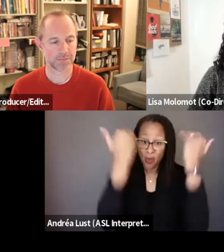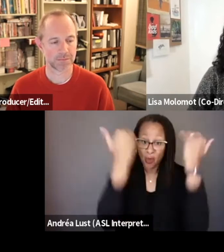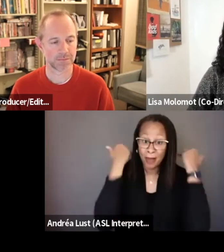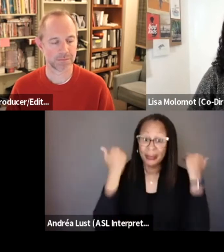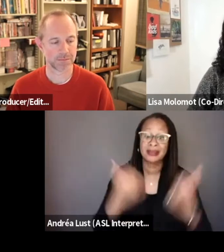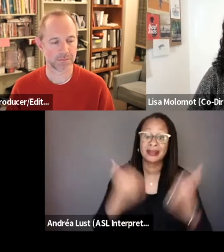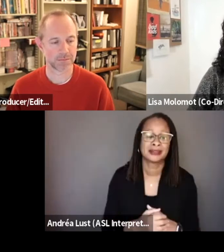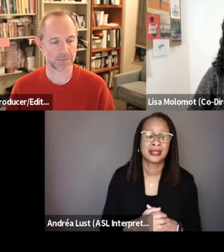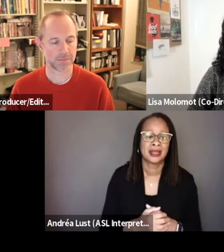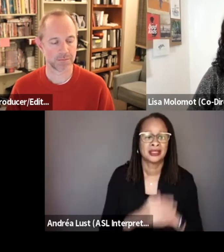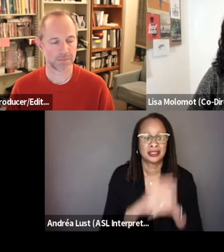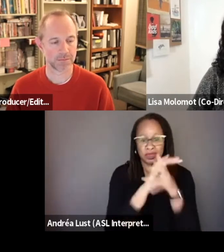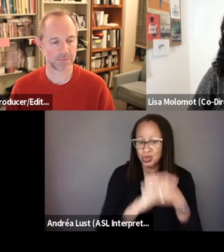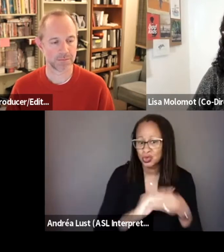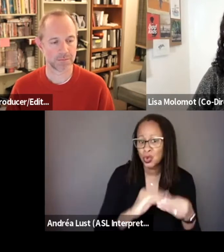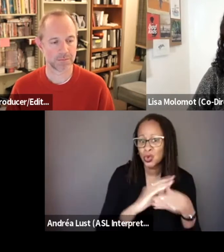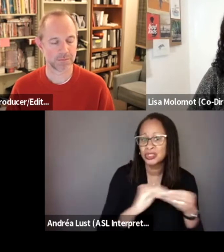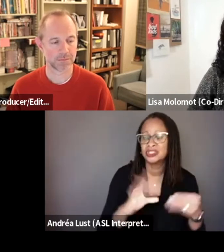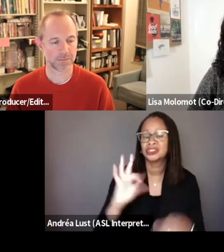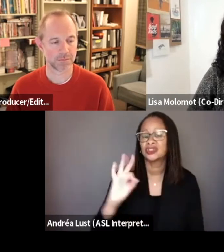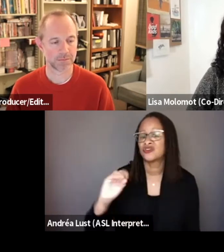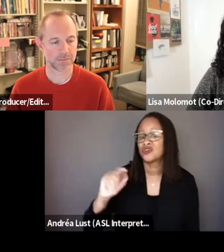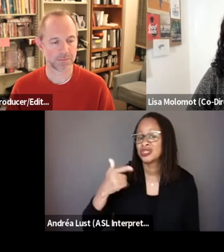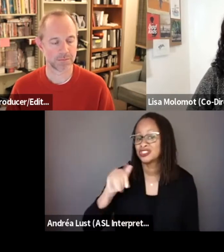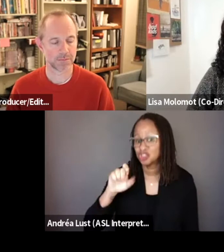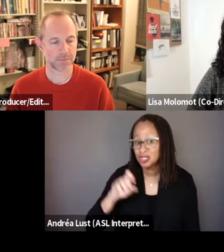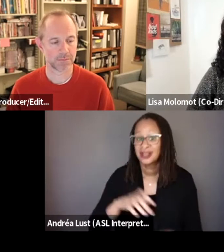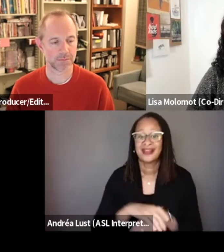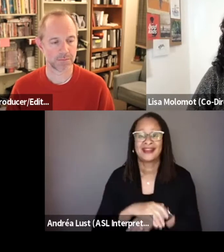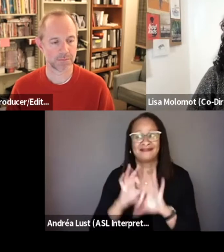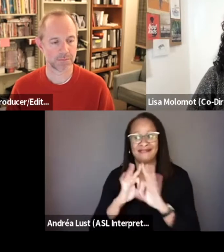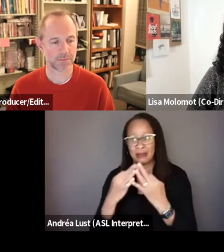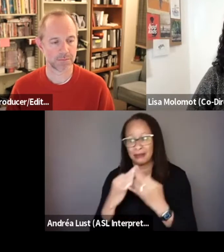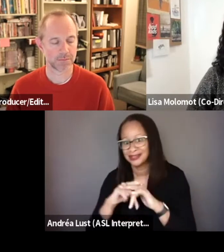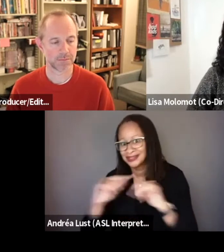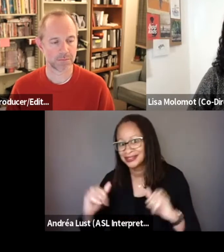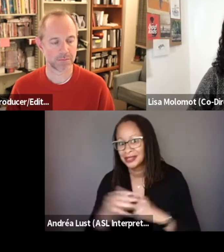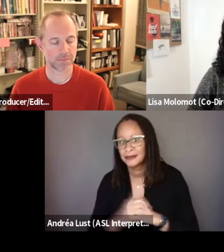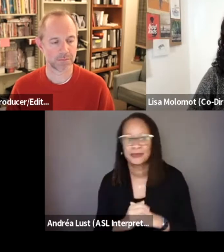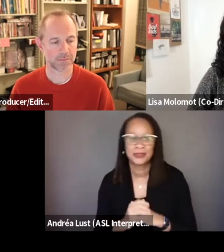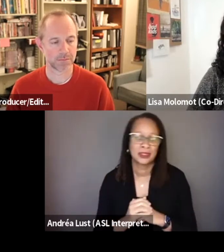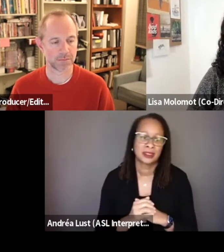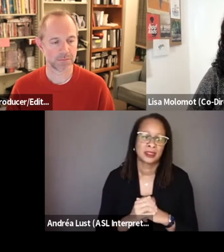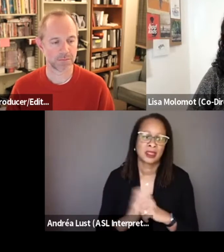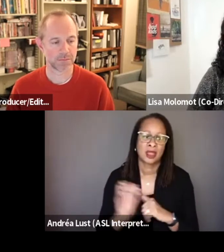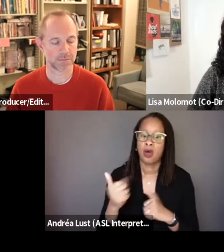the stories, the footage, the families, everything, all of the participants.